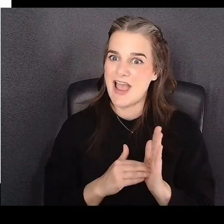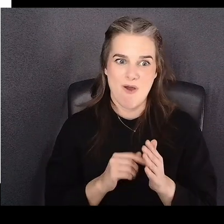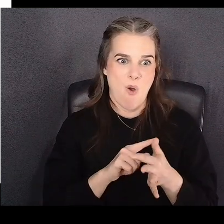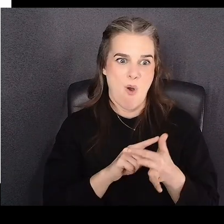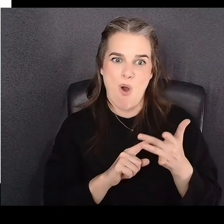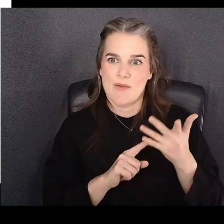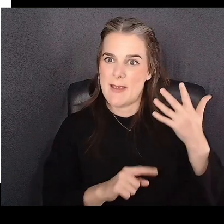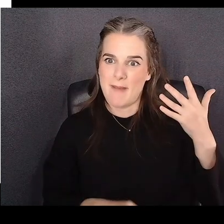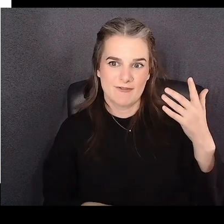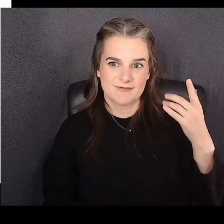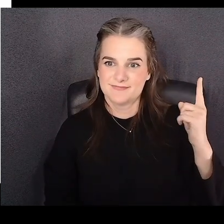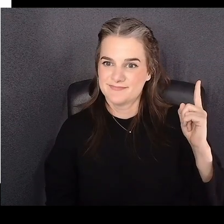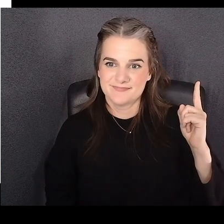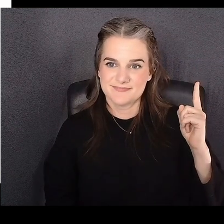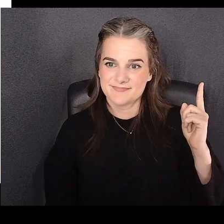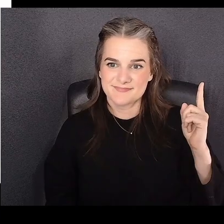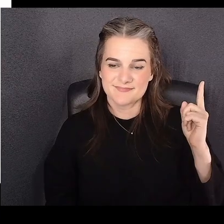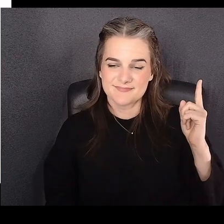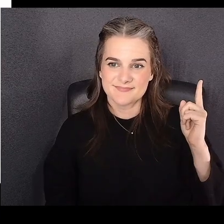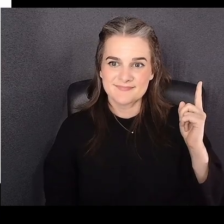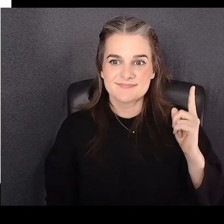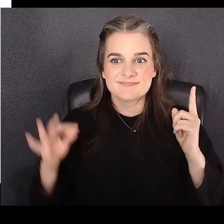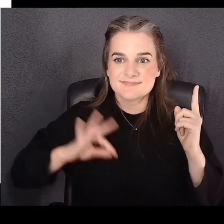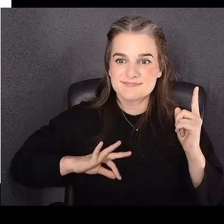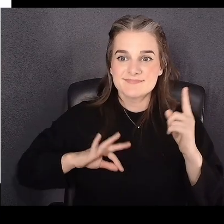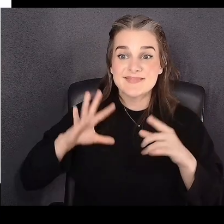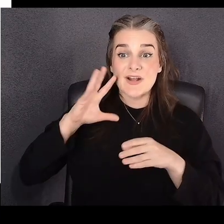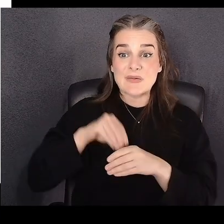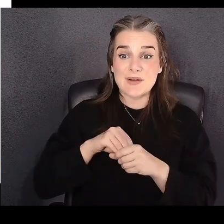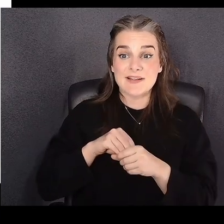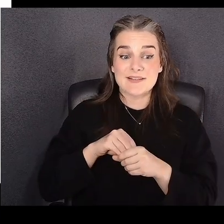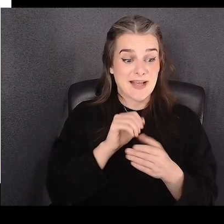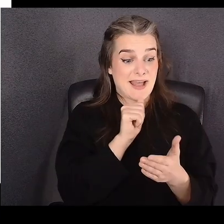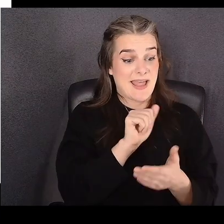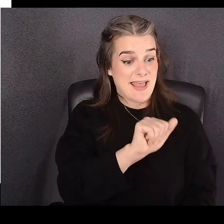from including assistive technology into recreation are listed here.